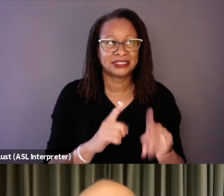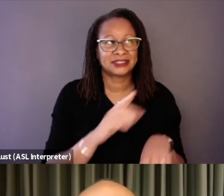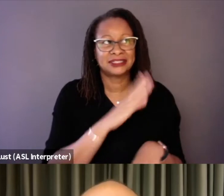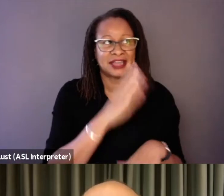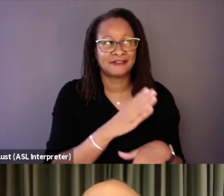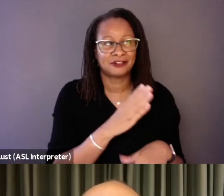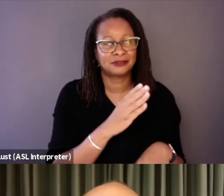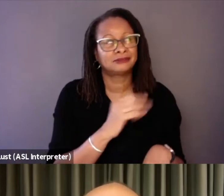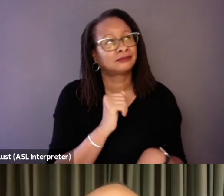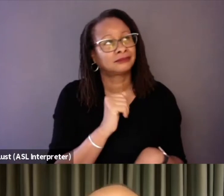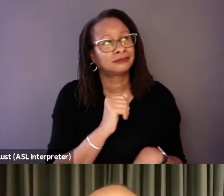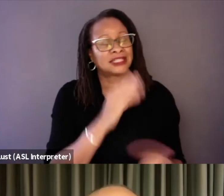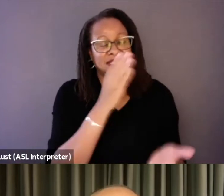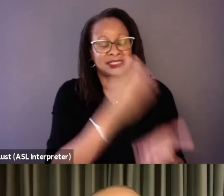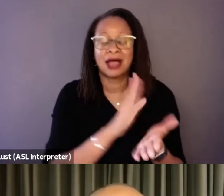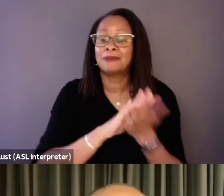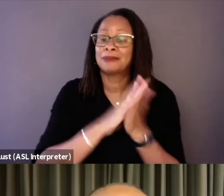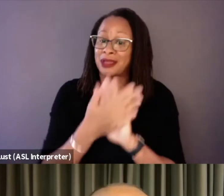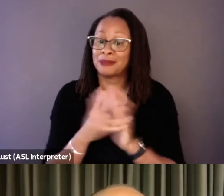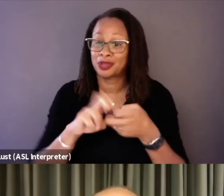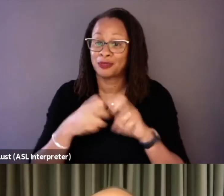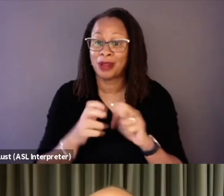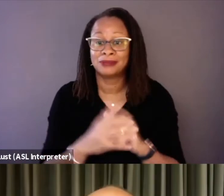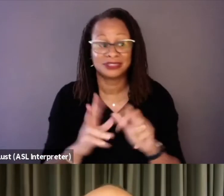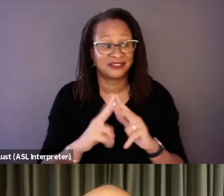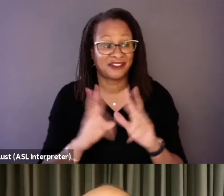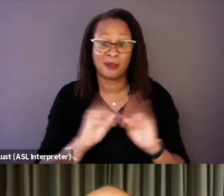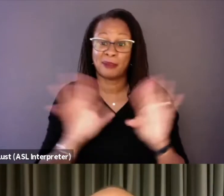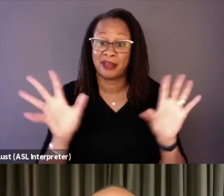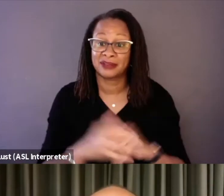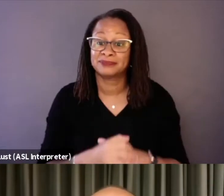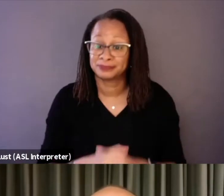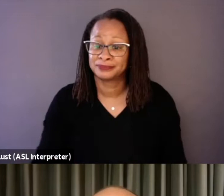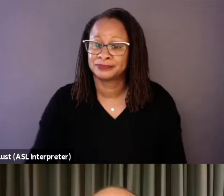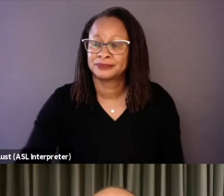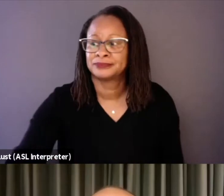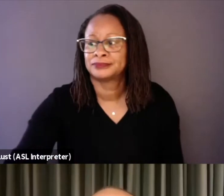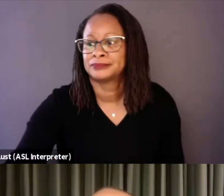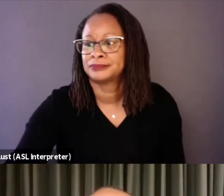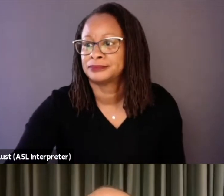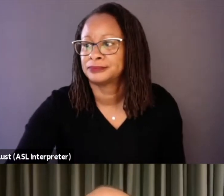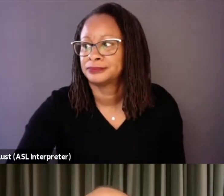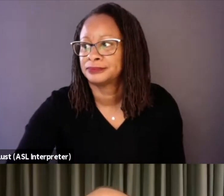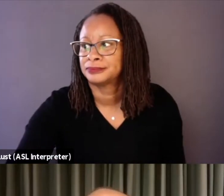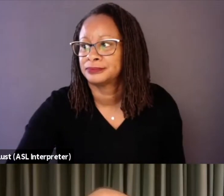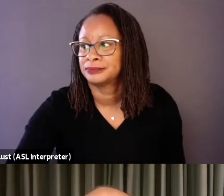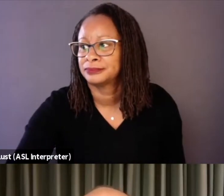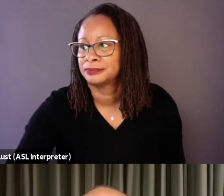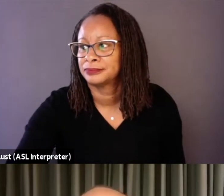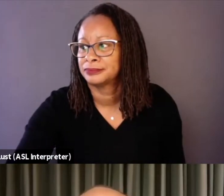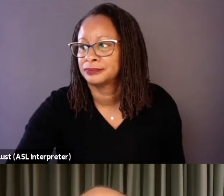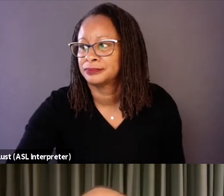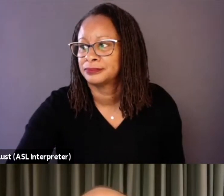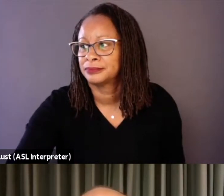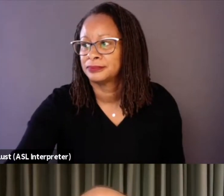just less apparent sometimes though it may never be less apparent again,